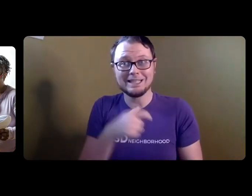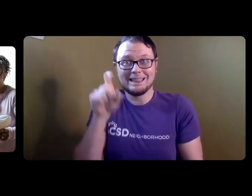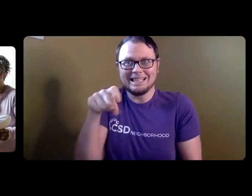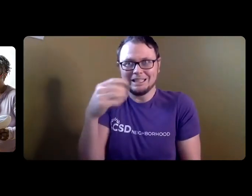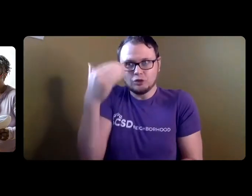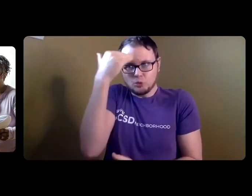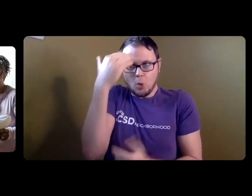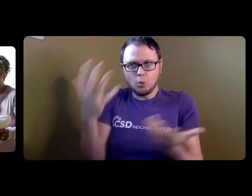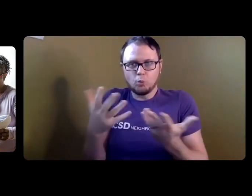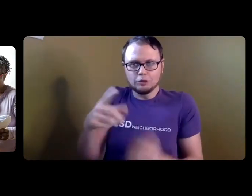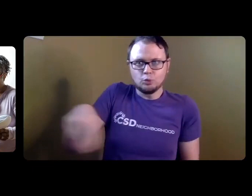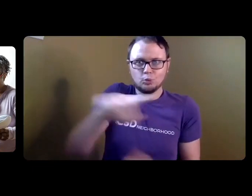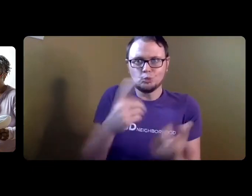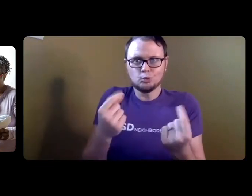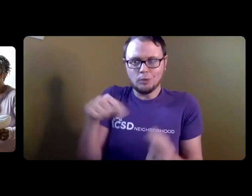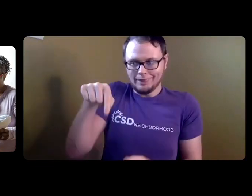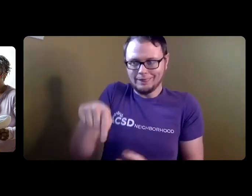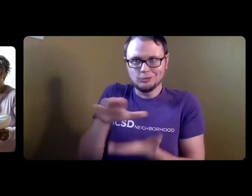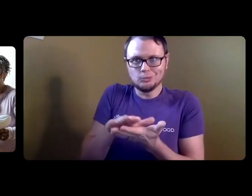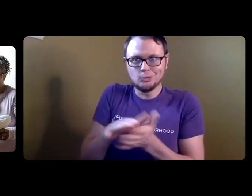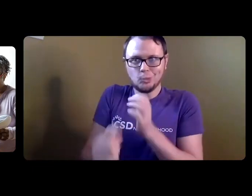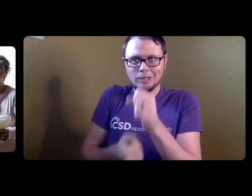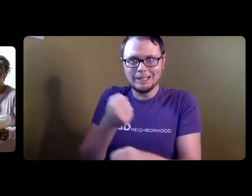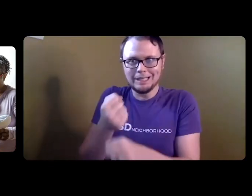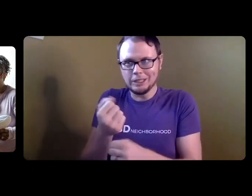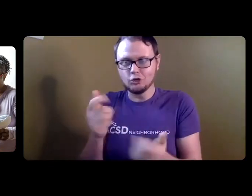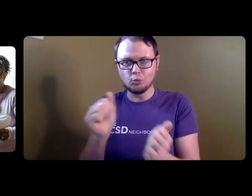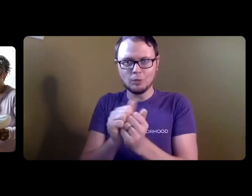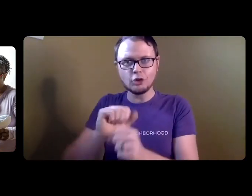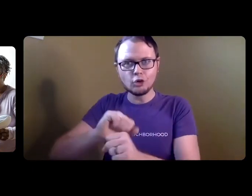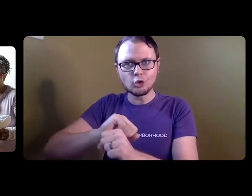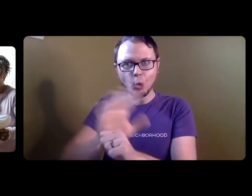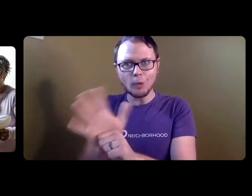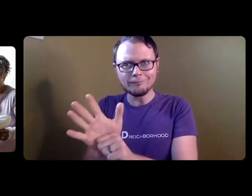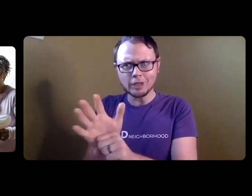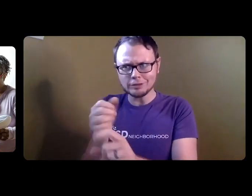We do focus groups because we need to know what it is that you need to know.